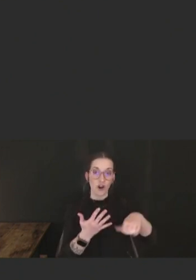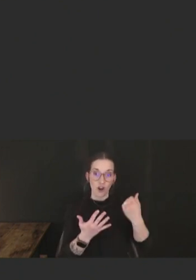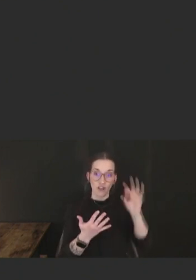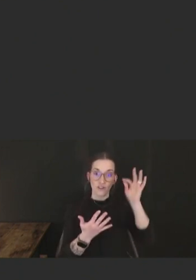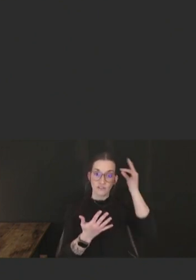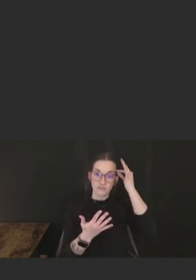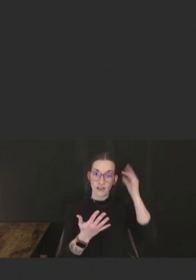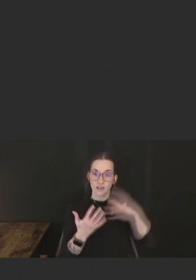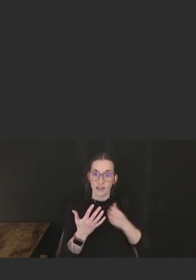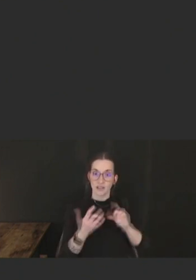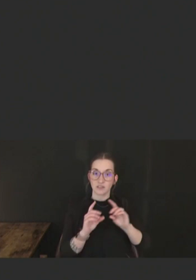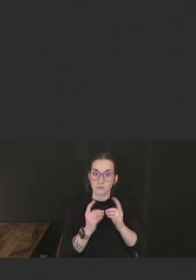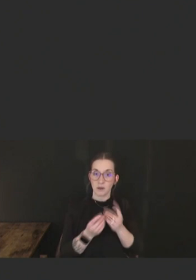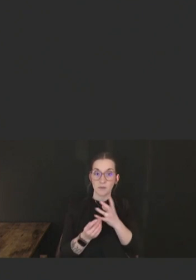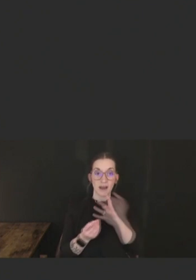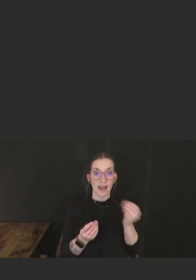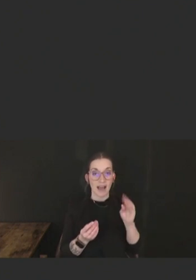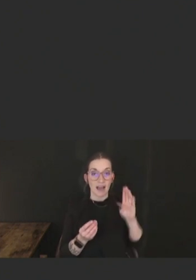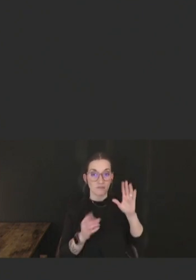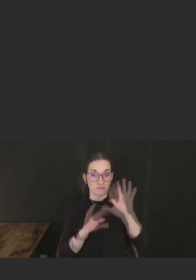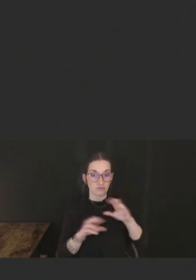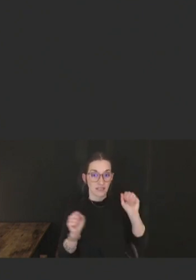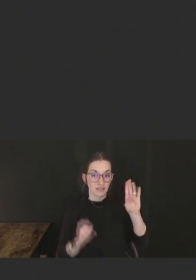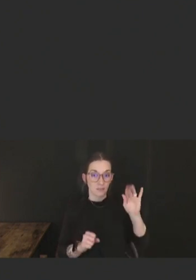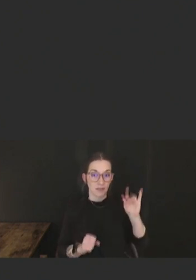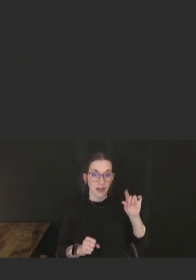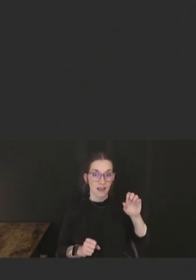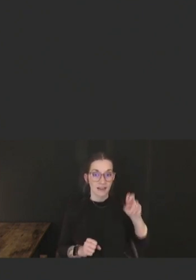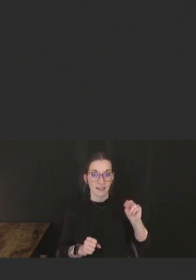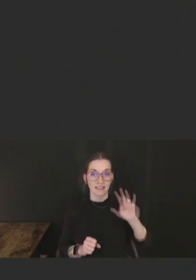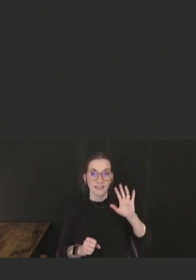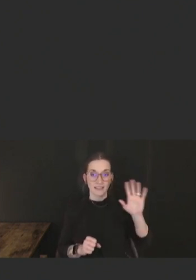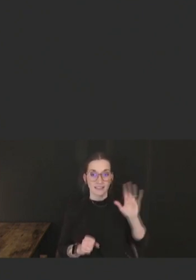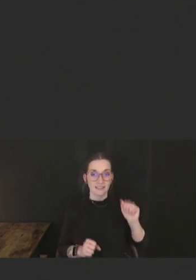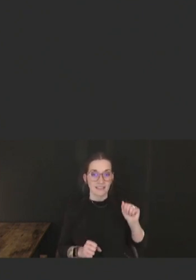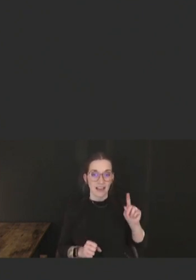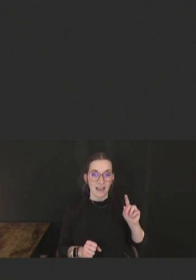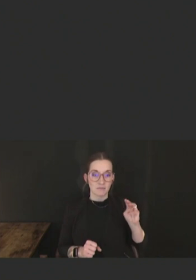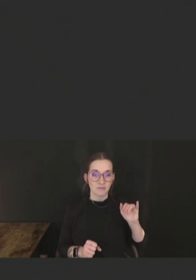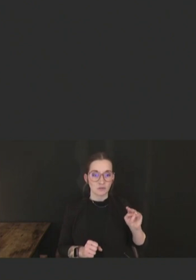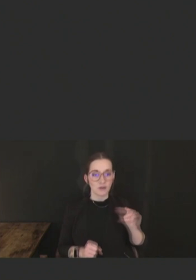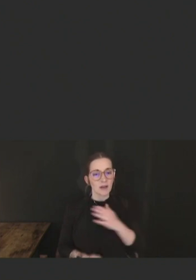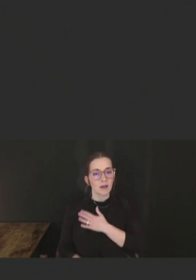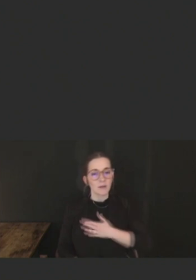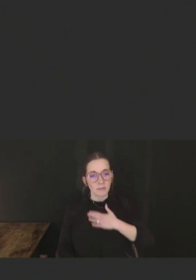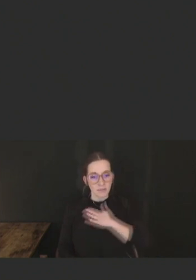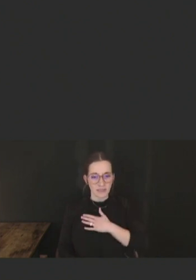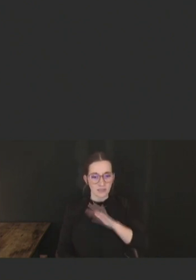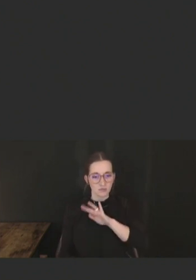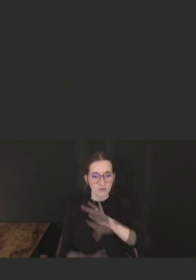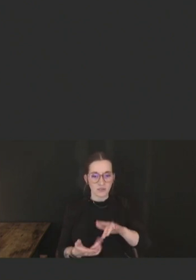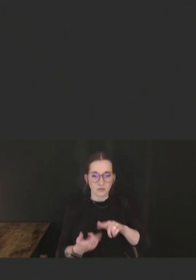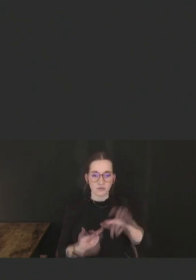Joe Biden's administration. Please reach out to community-based fraternal service organizations for help with vaccination efforts.